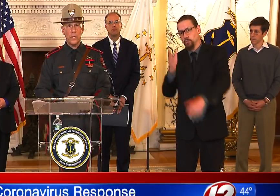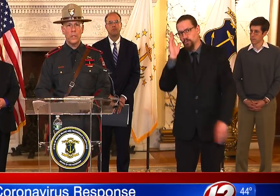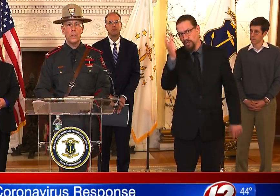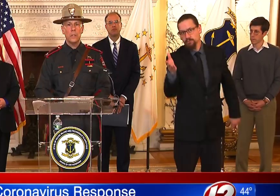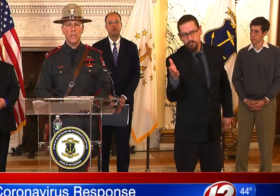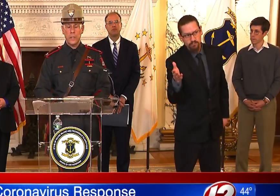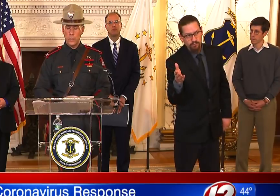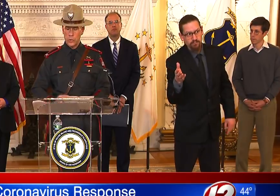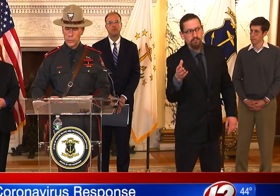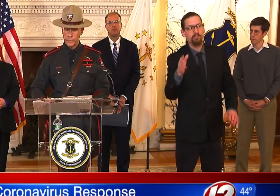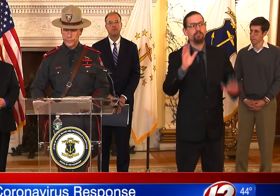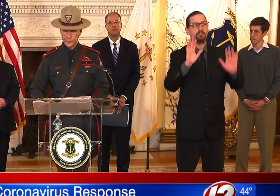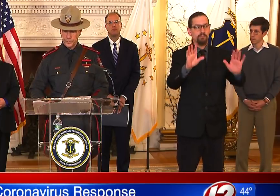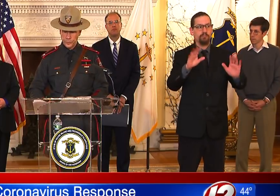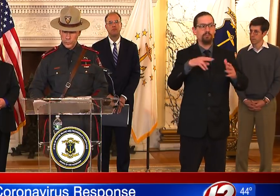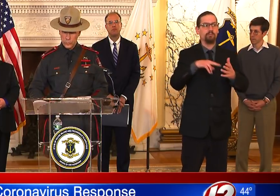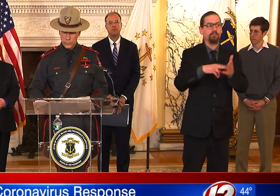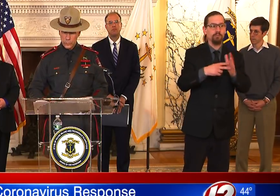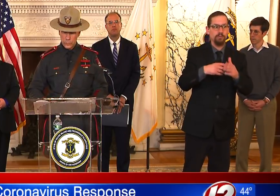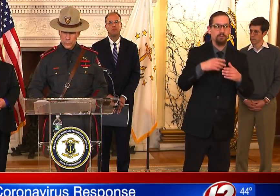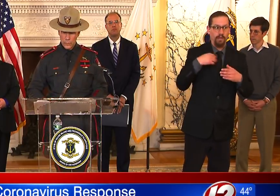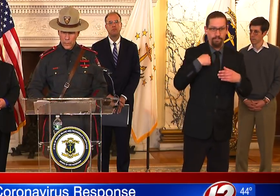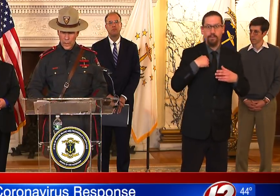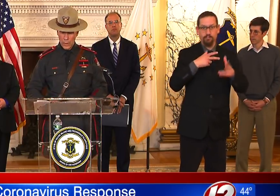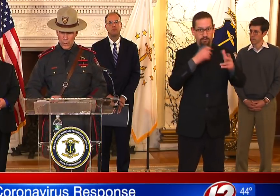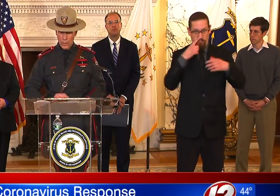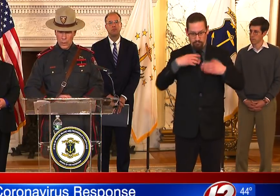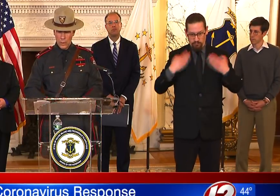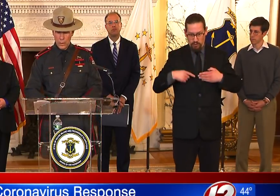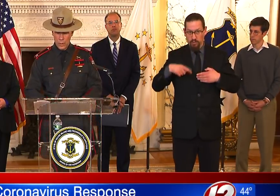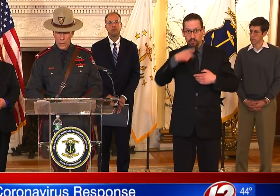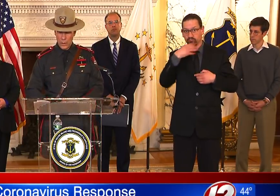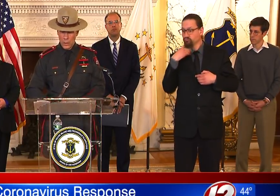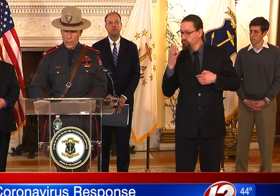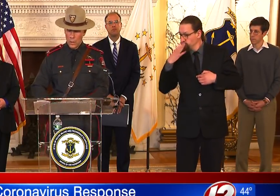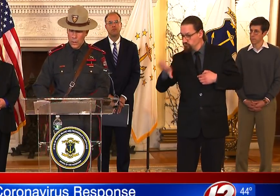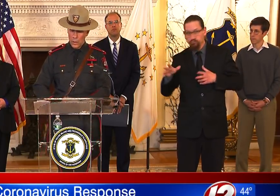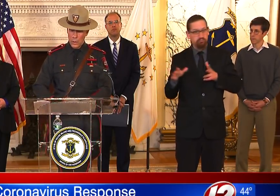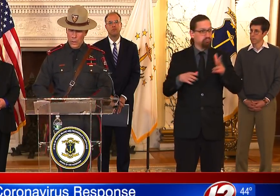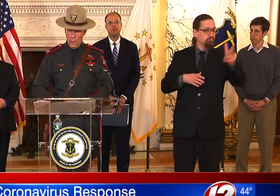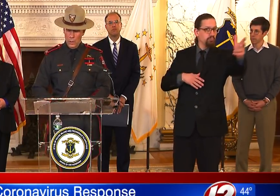PASS, A MEMBER OF THE RHODE ISLAND STATE POLICE WILL PULL THEM OVER TO DIRECT THEM TO THE SECOND INFORMATION STATION, THE